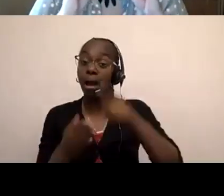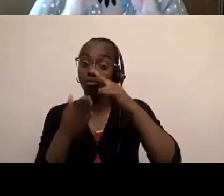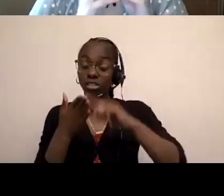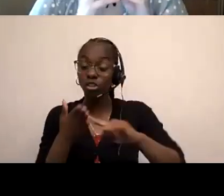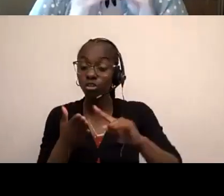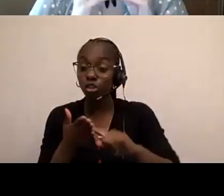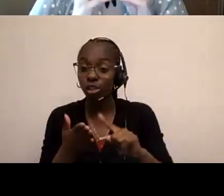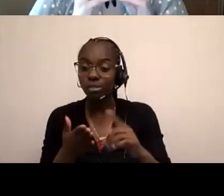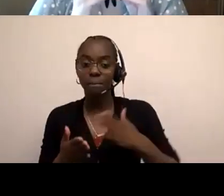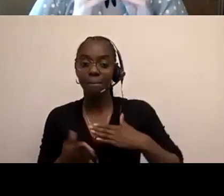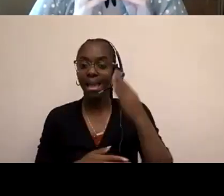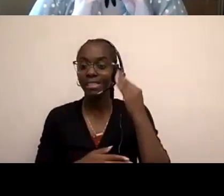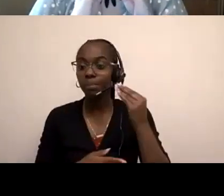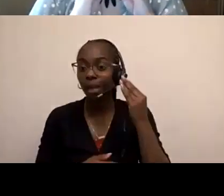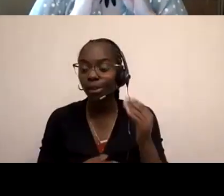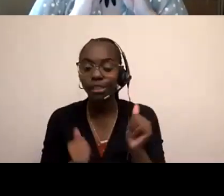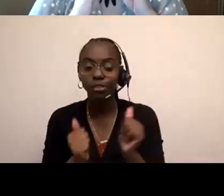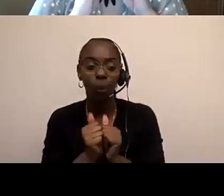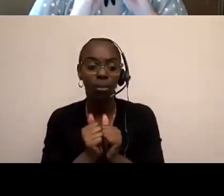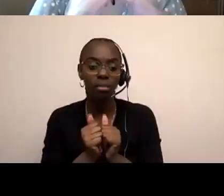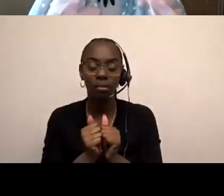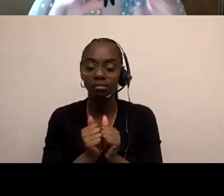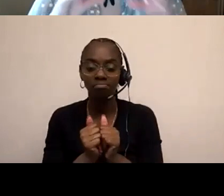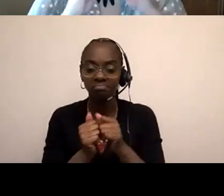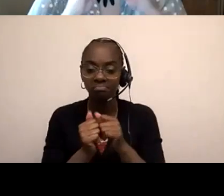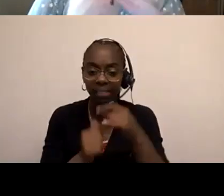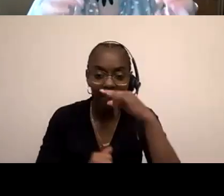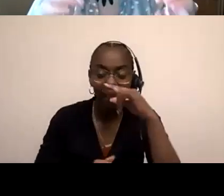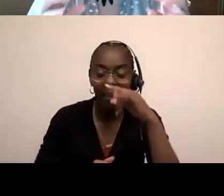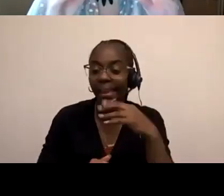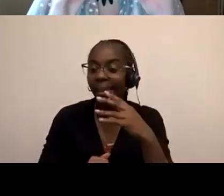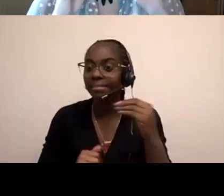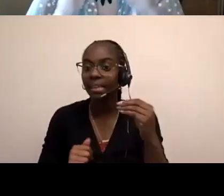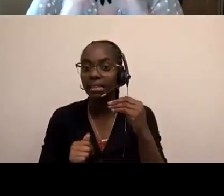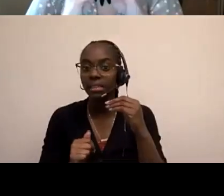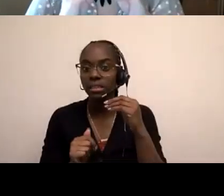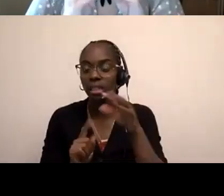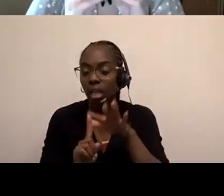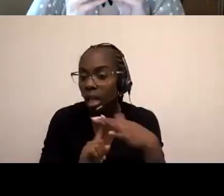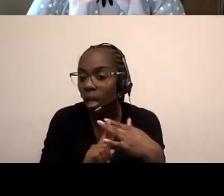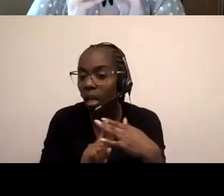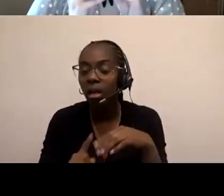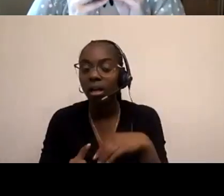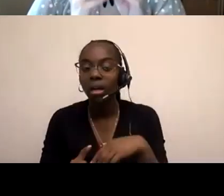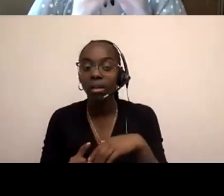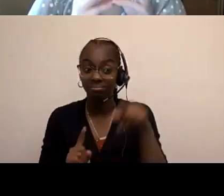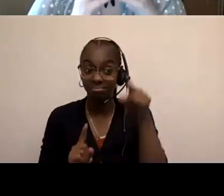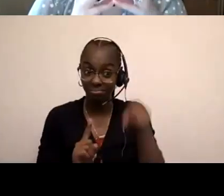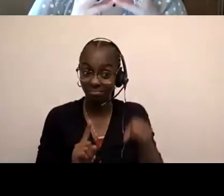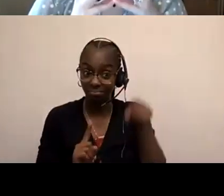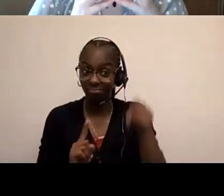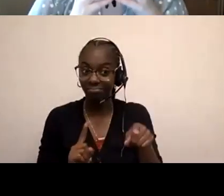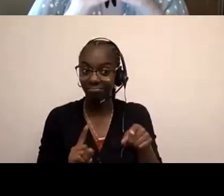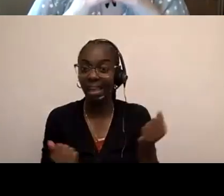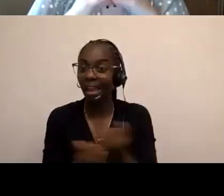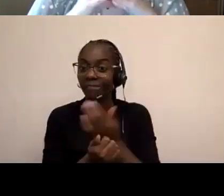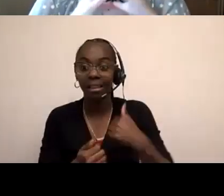EXPERIENCES WITH KIDS AND WITH CONTENT, THIS IS WHAT I RECOMMEND. YOU TEACH KIDS THEY COME